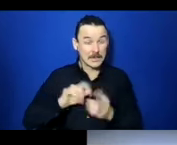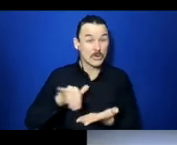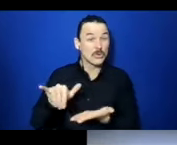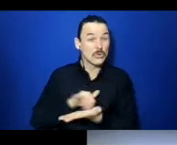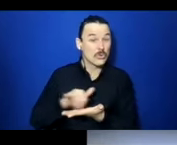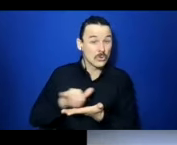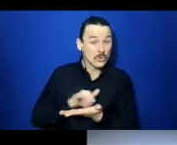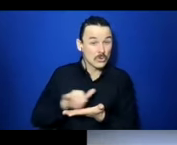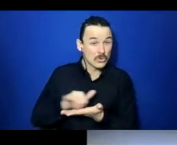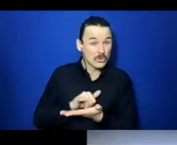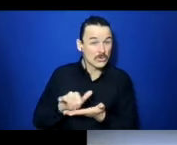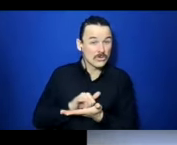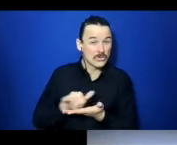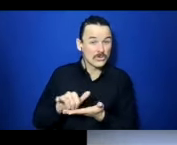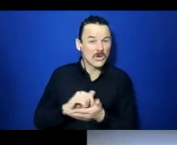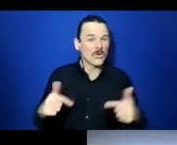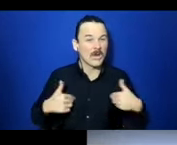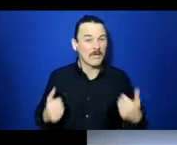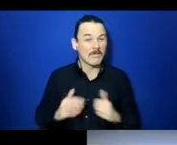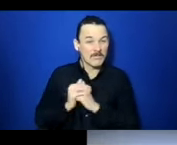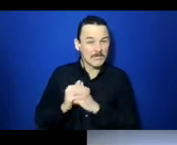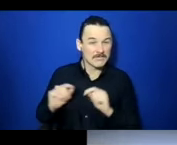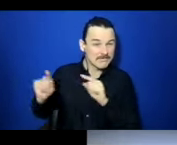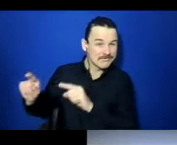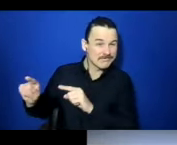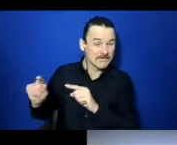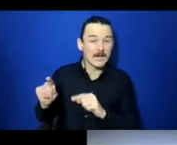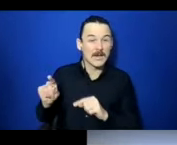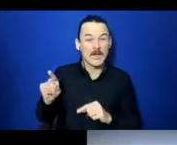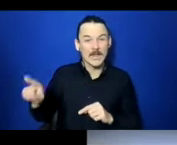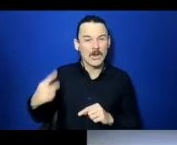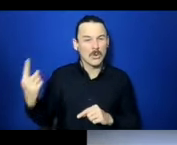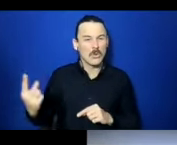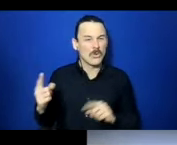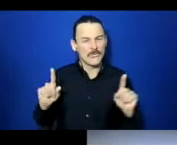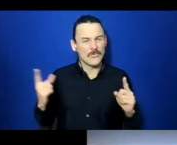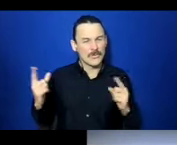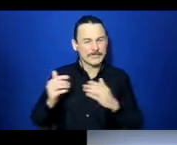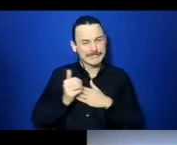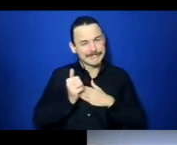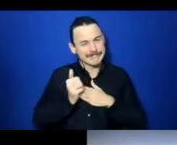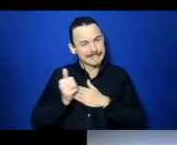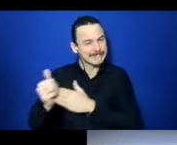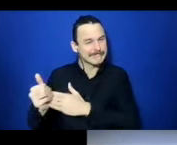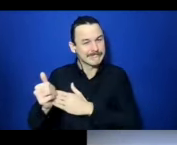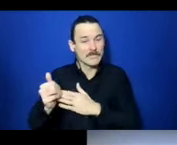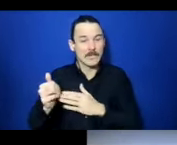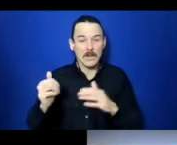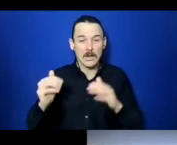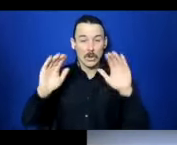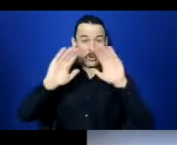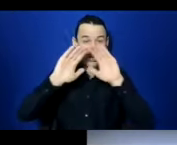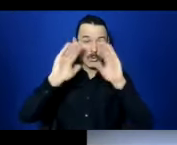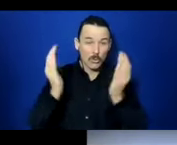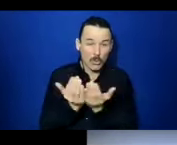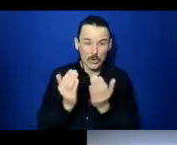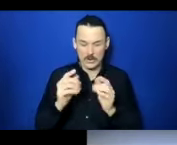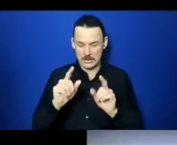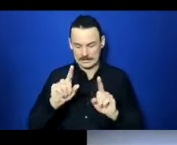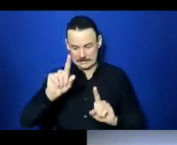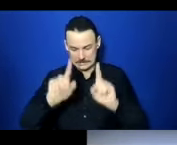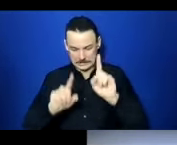ours and a champ champion of the global Cities For All movement, Cities For All global compact